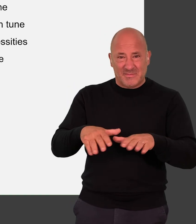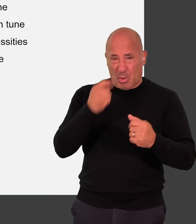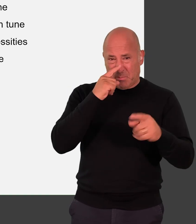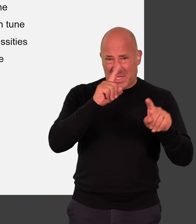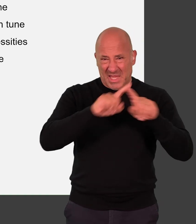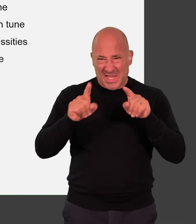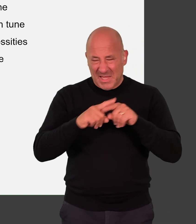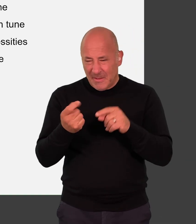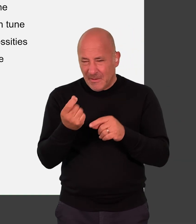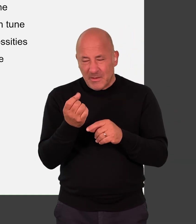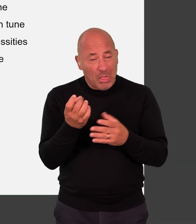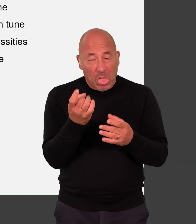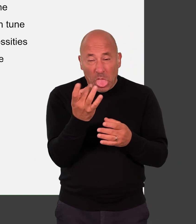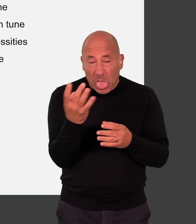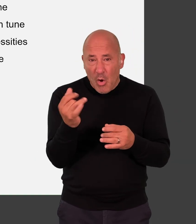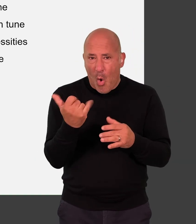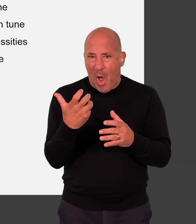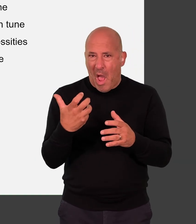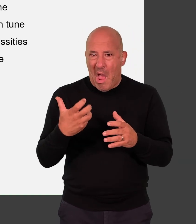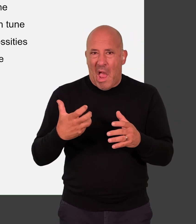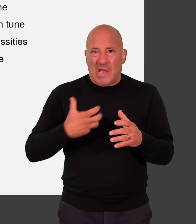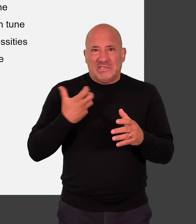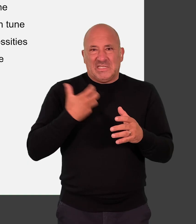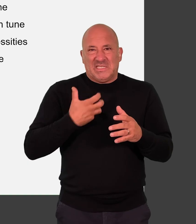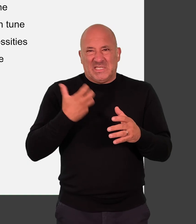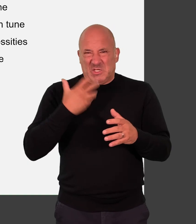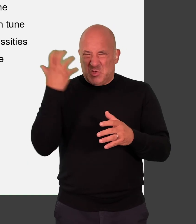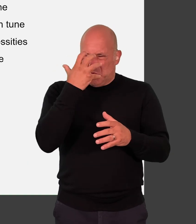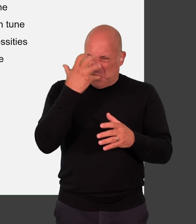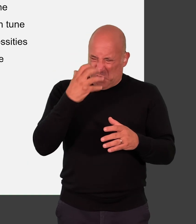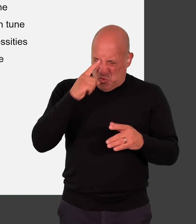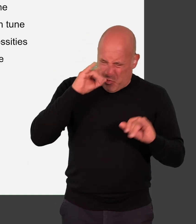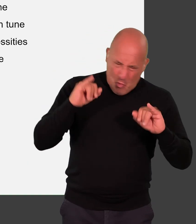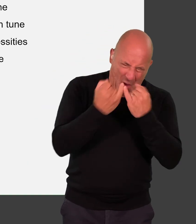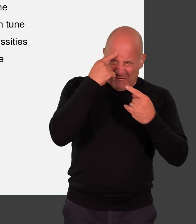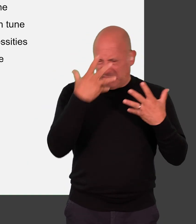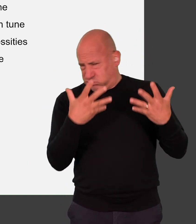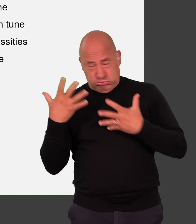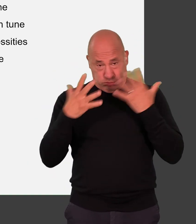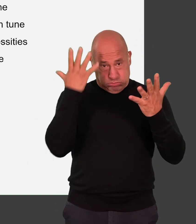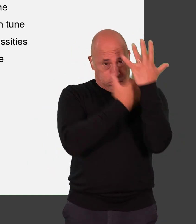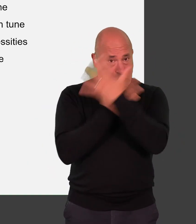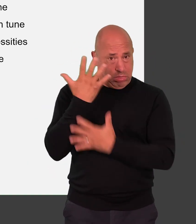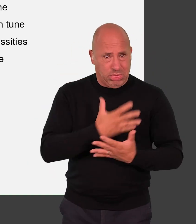They may range from niggles that annoy to full-scale conflicts that devastate.